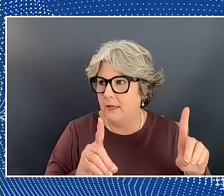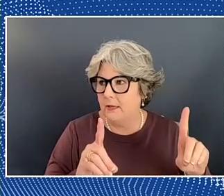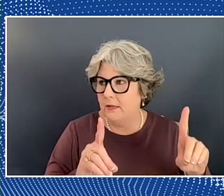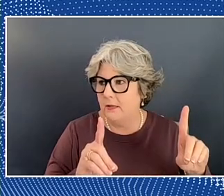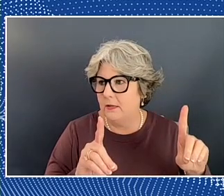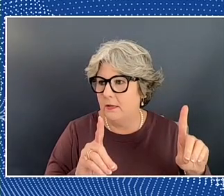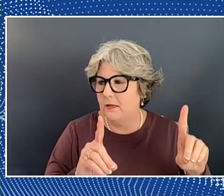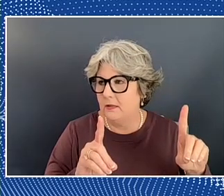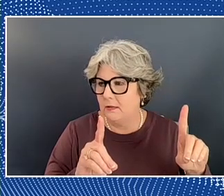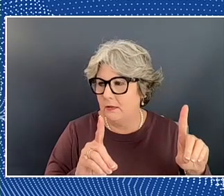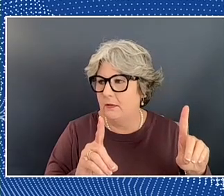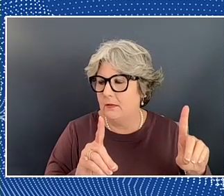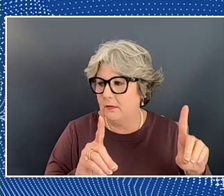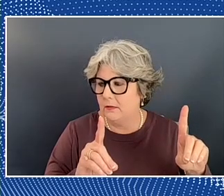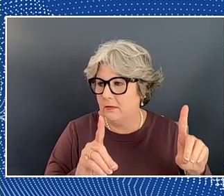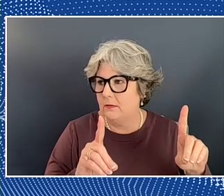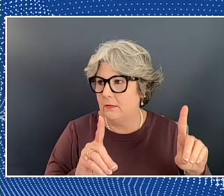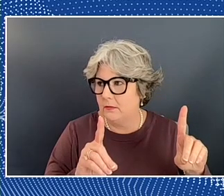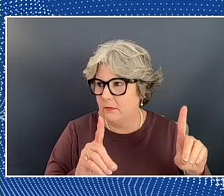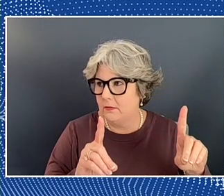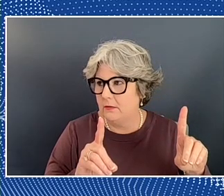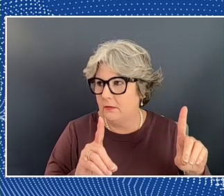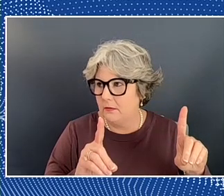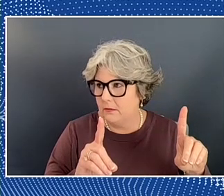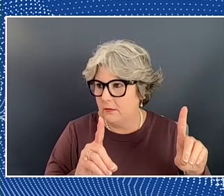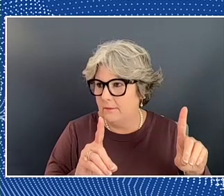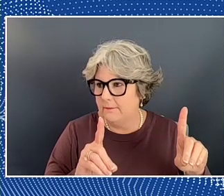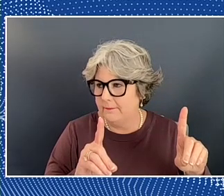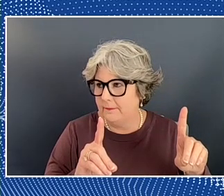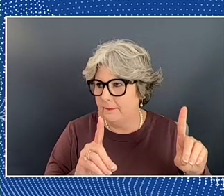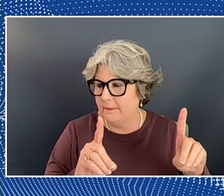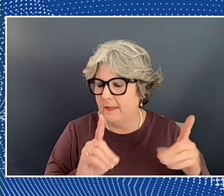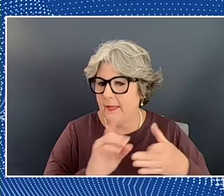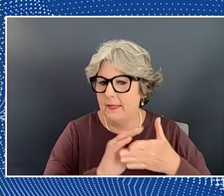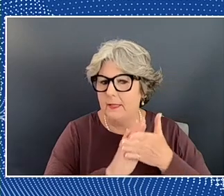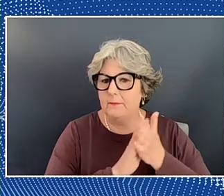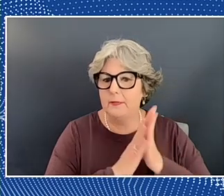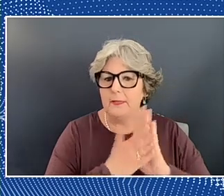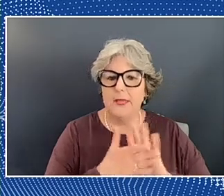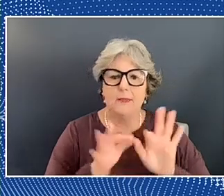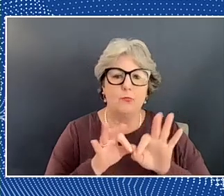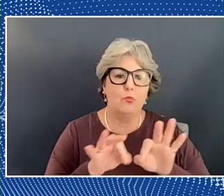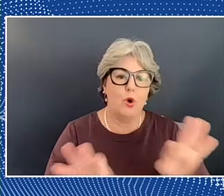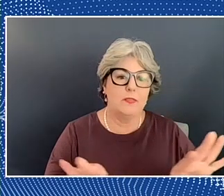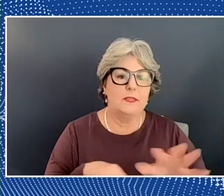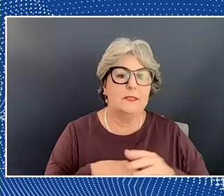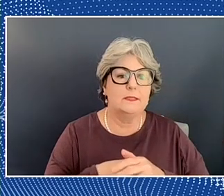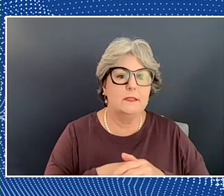degree turned out to be completely worthless. The career counseling and